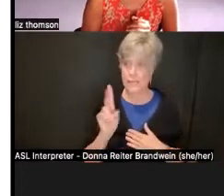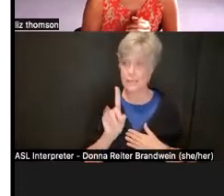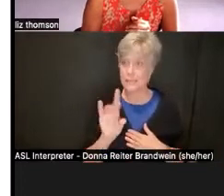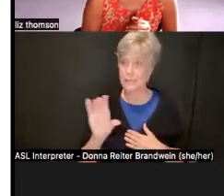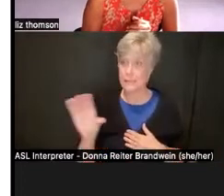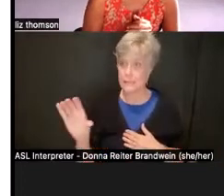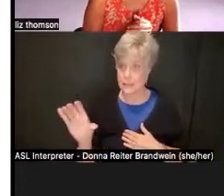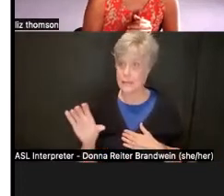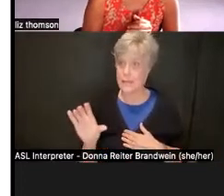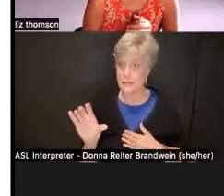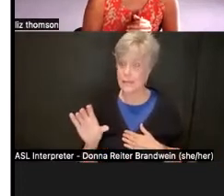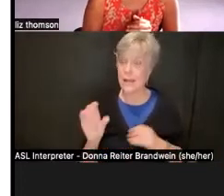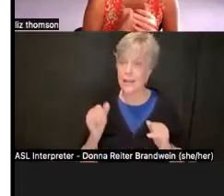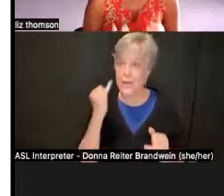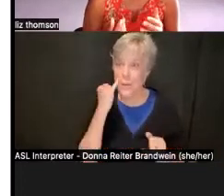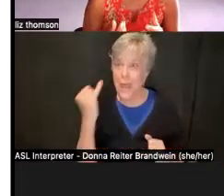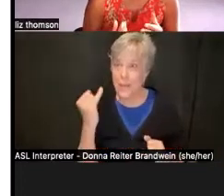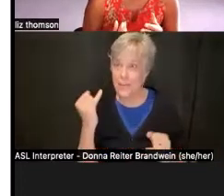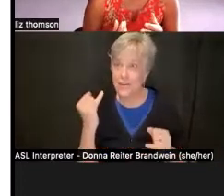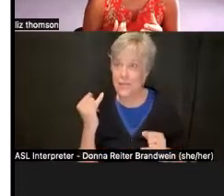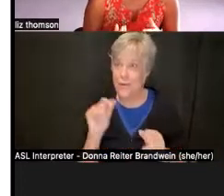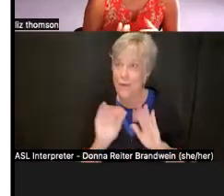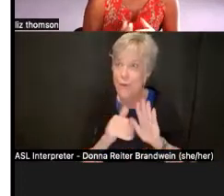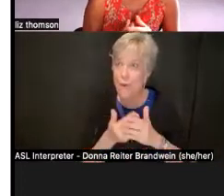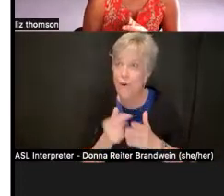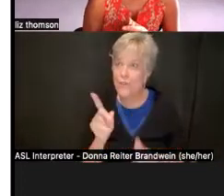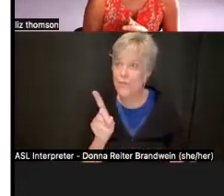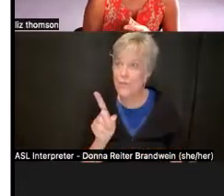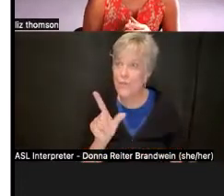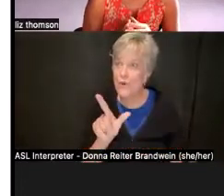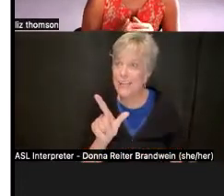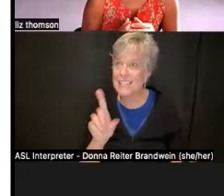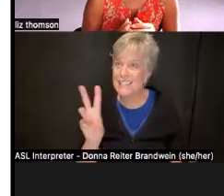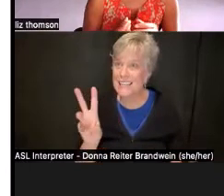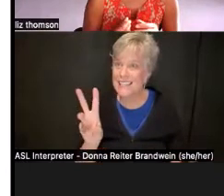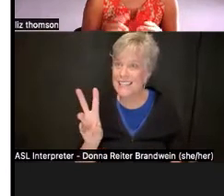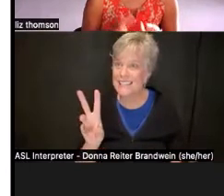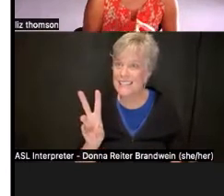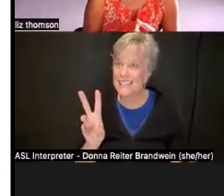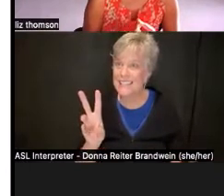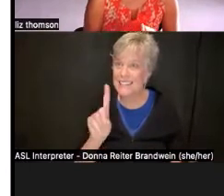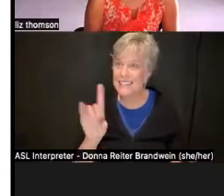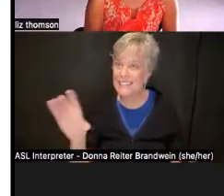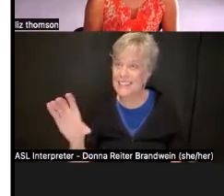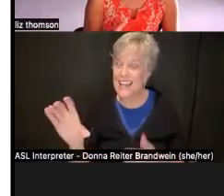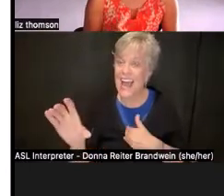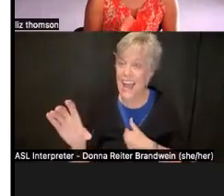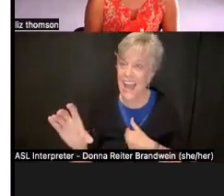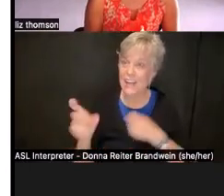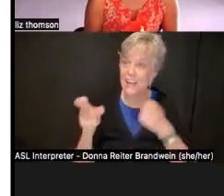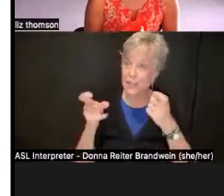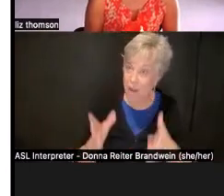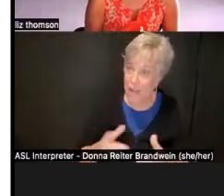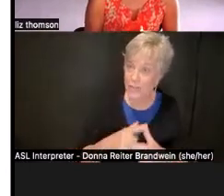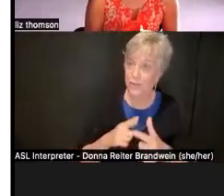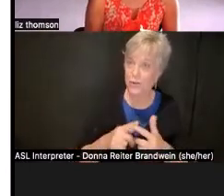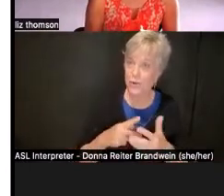can you imagine if all 26 of those cultural centers had at least a director, a program coordinator